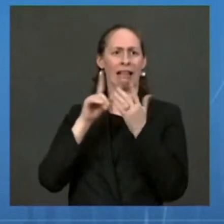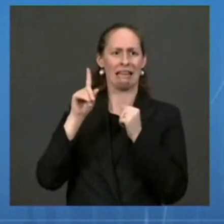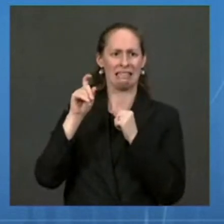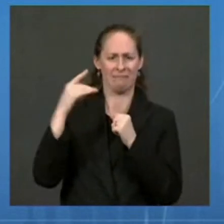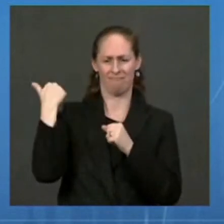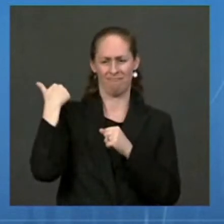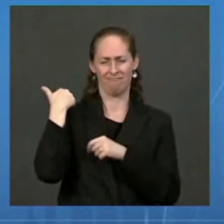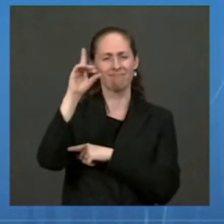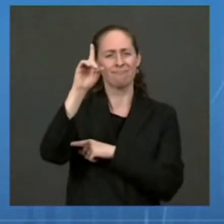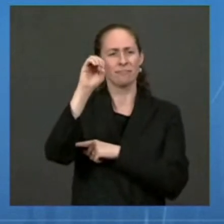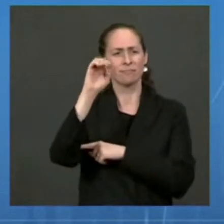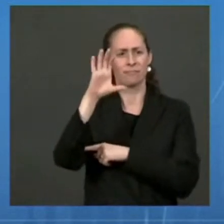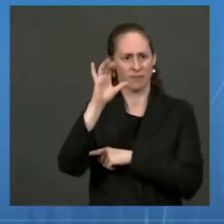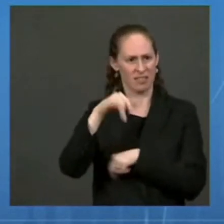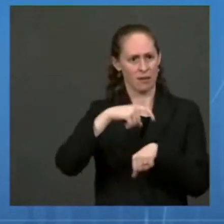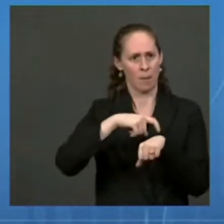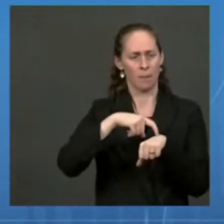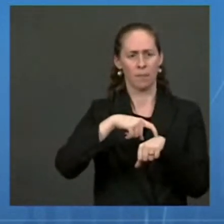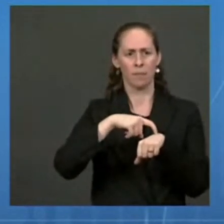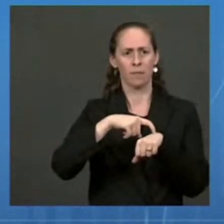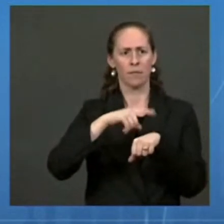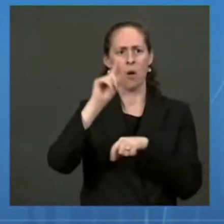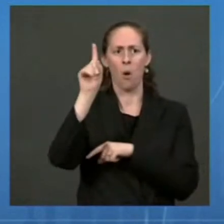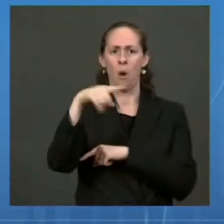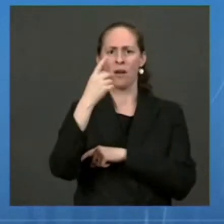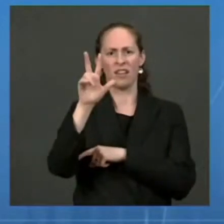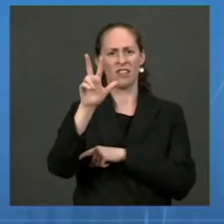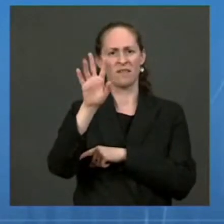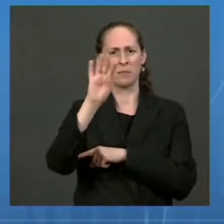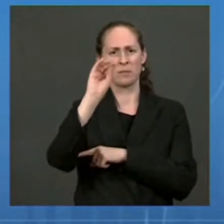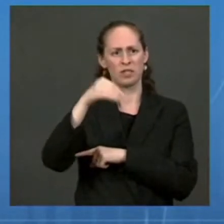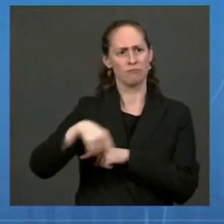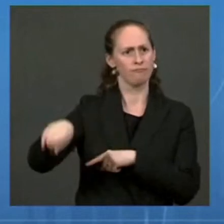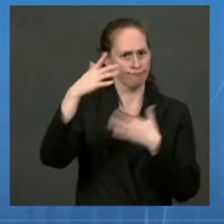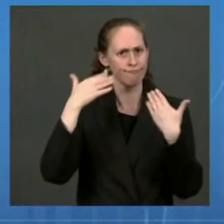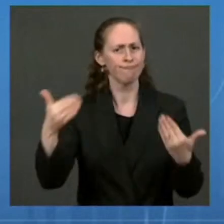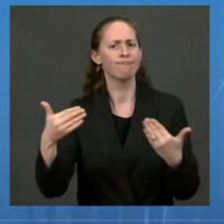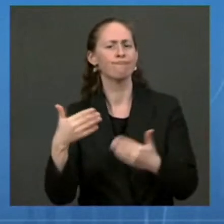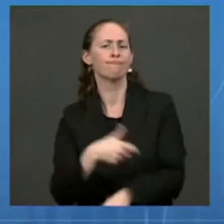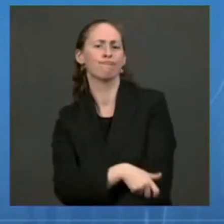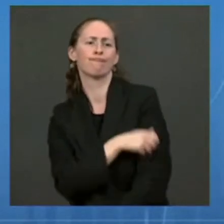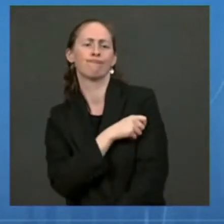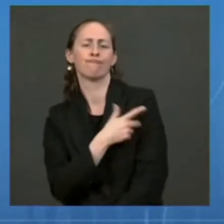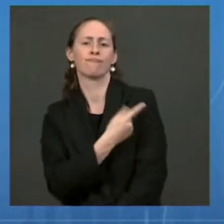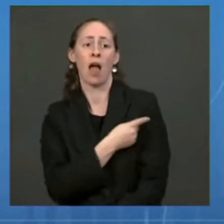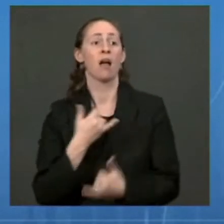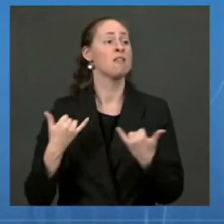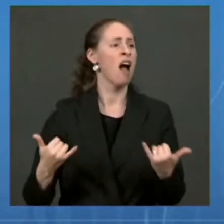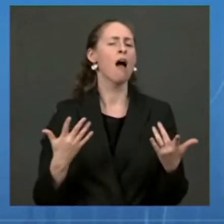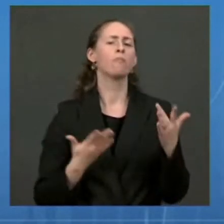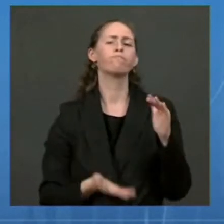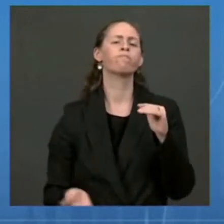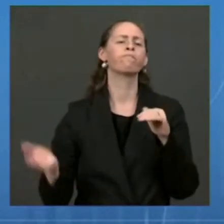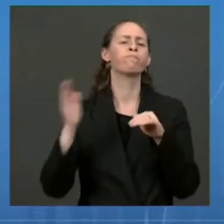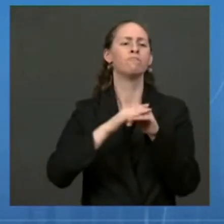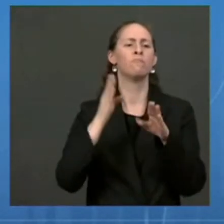CONFIDENCE GROWS OVER TIME.